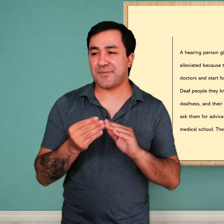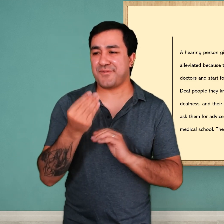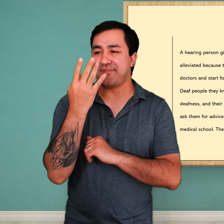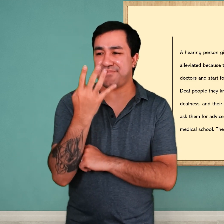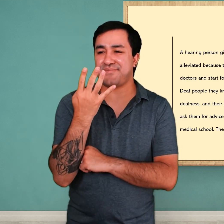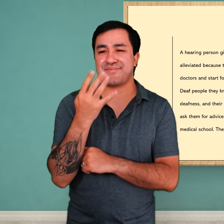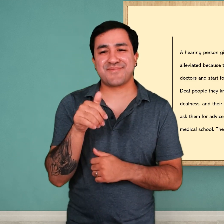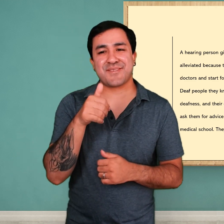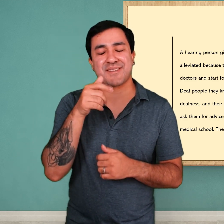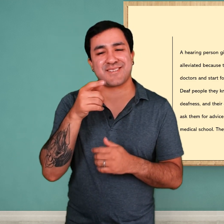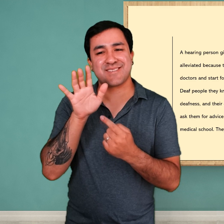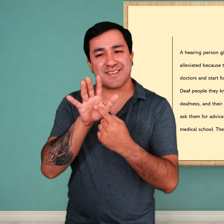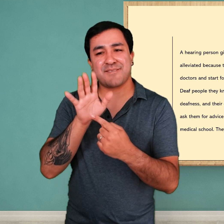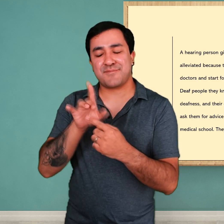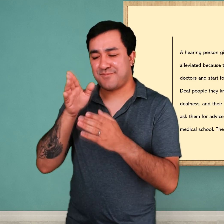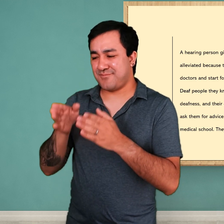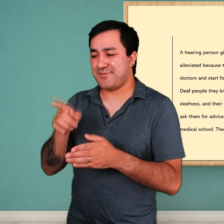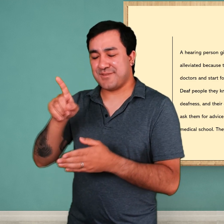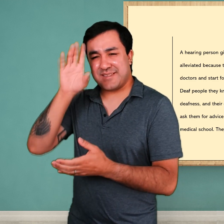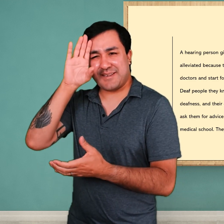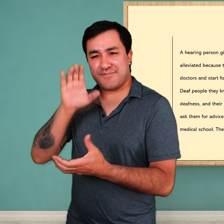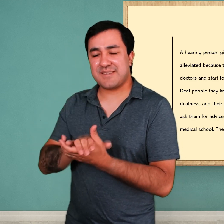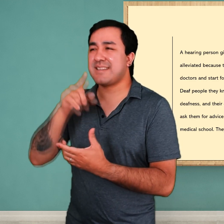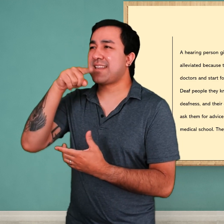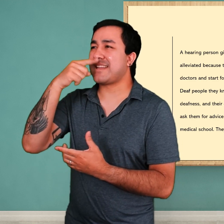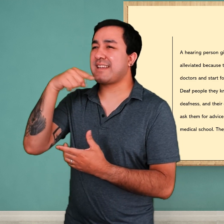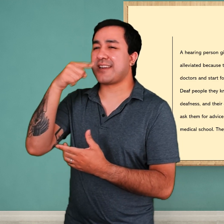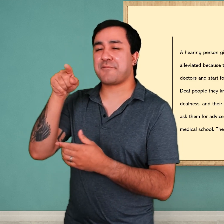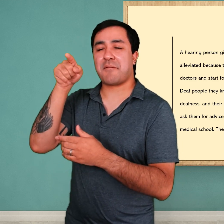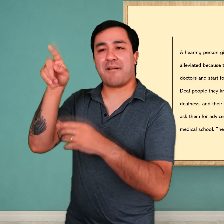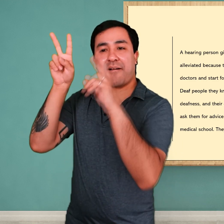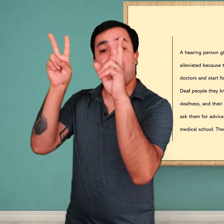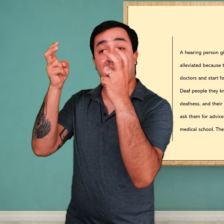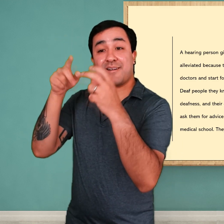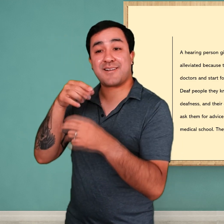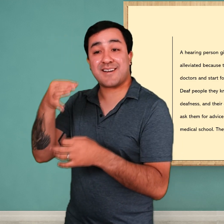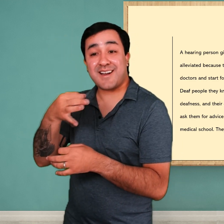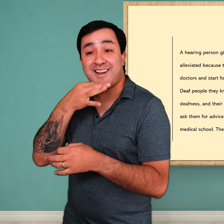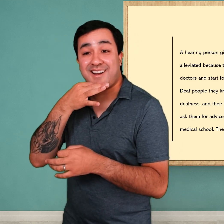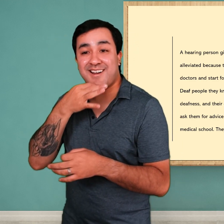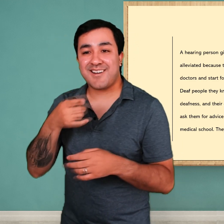Scenario #4 is an example of a person believing the hearing quote expert end quote over the real,